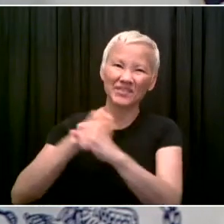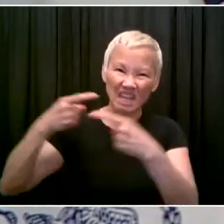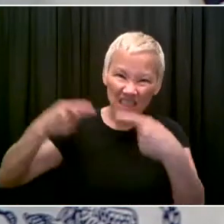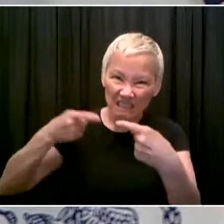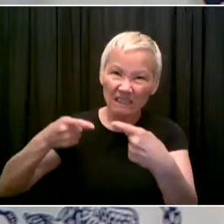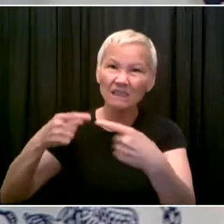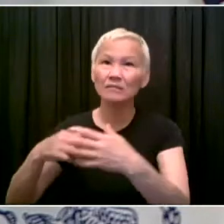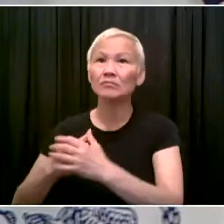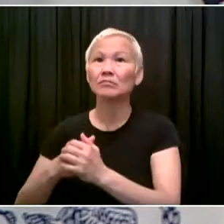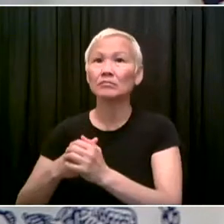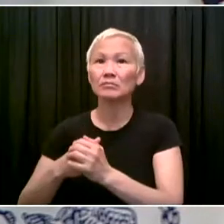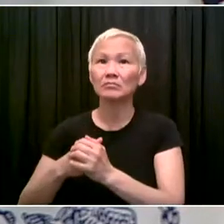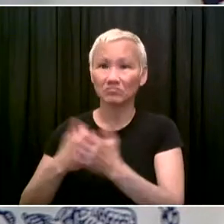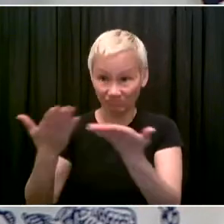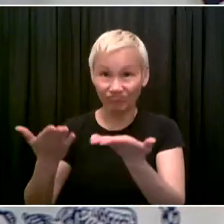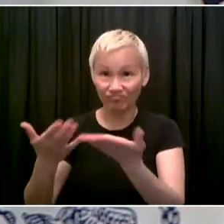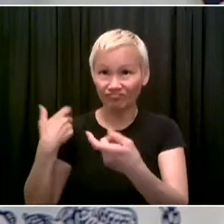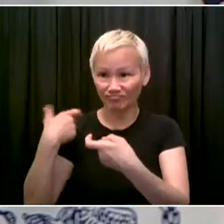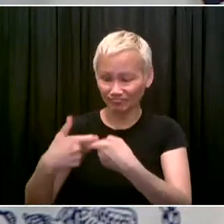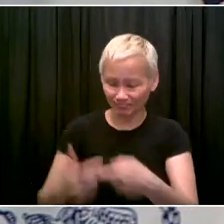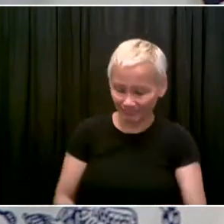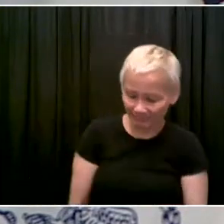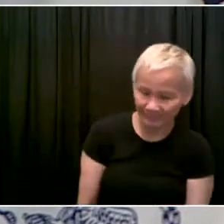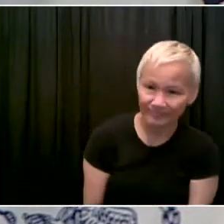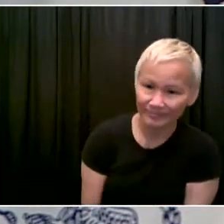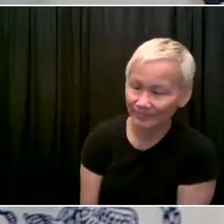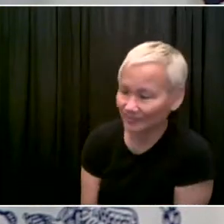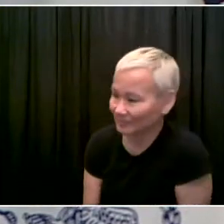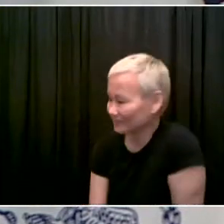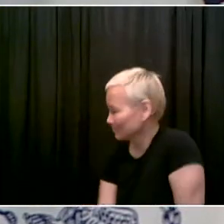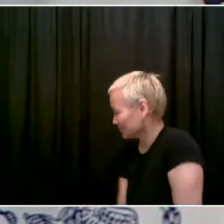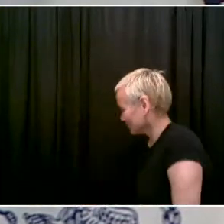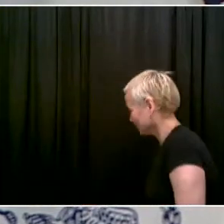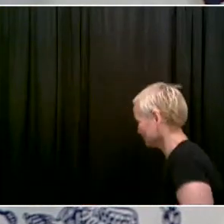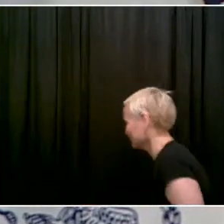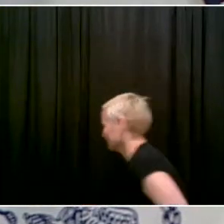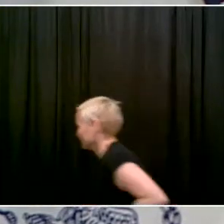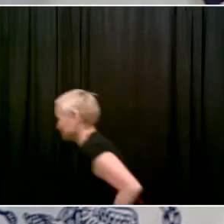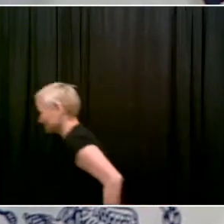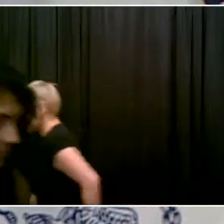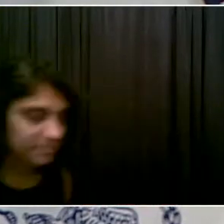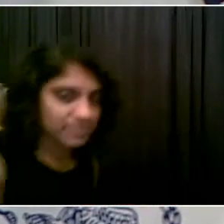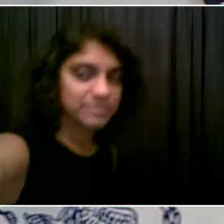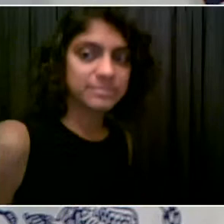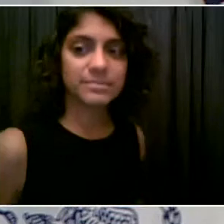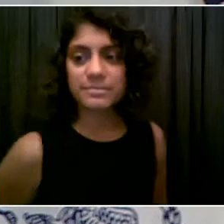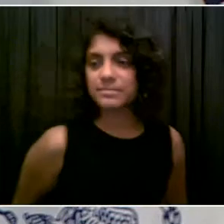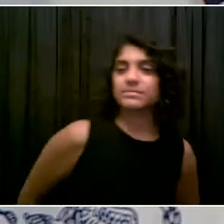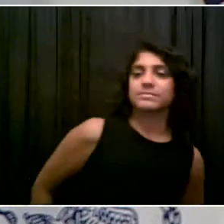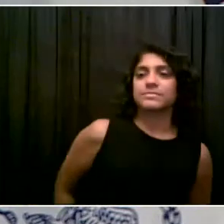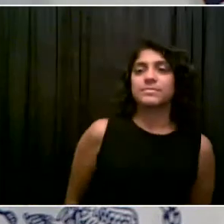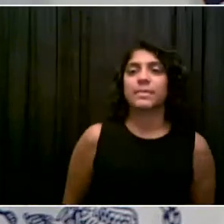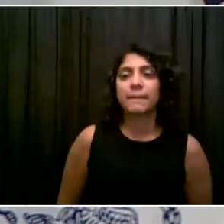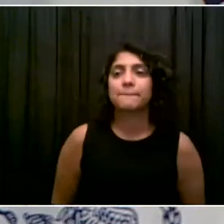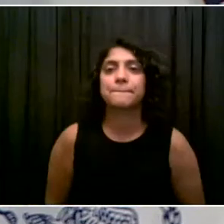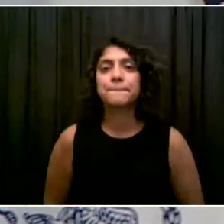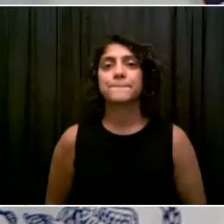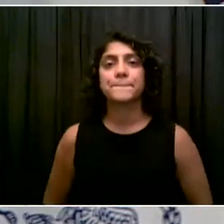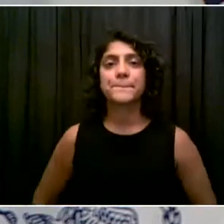I WANT TO SAY A FEW WORDS IN SPANISH GOING BACK TO THE PROGRESS THAT HAS BEEN MADE FIGHTING CRIME. A LOT MORE TO DO BUT THIS IS SOMETHING TO APPRECIATE AND CELEBRATE.